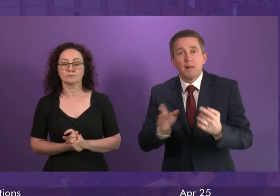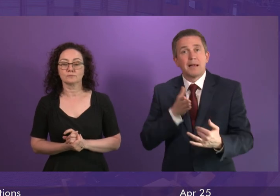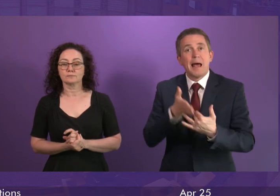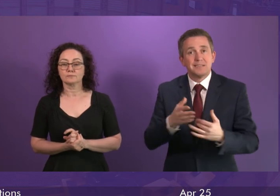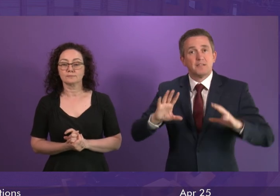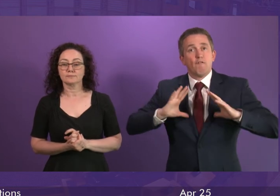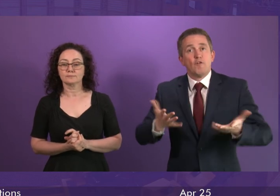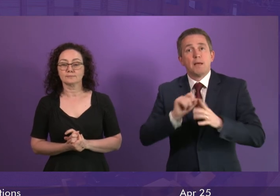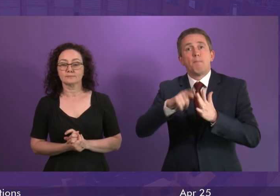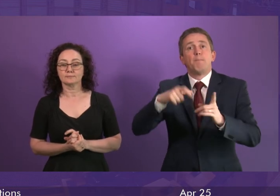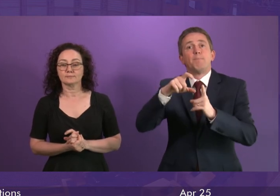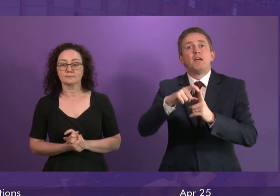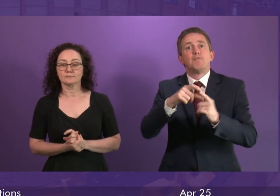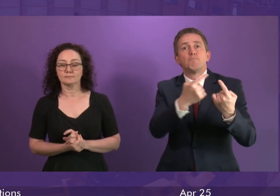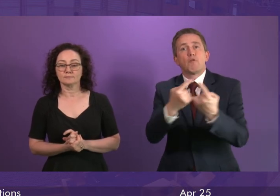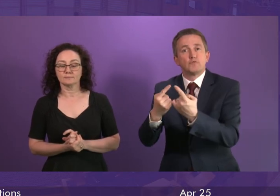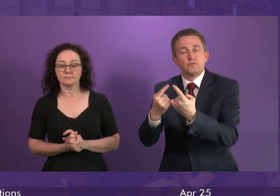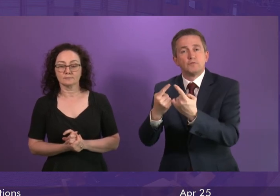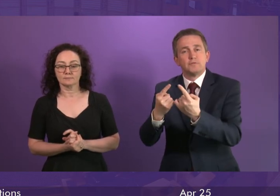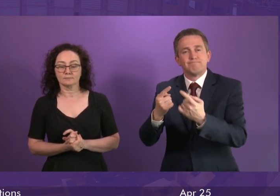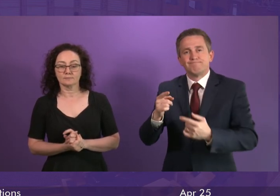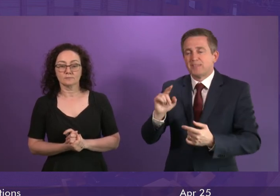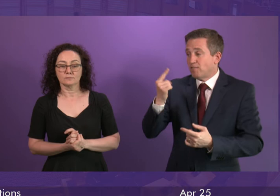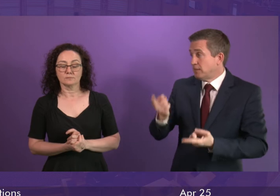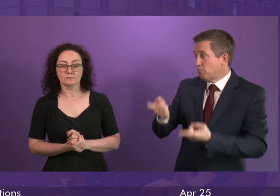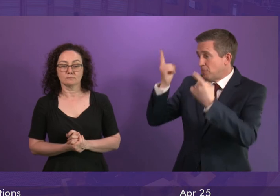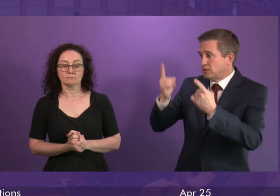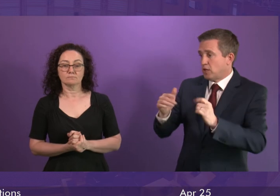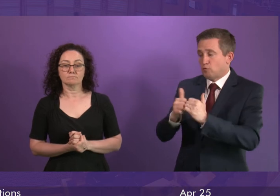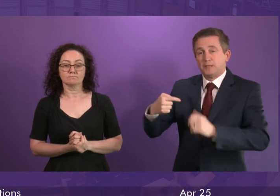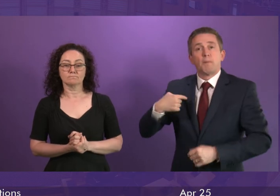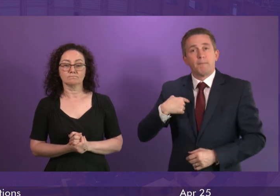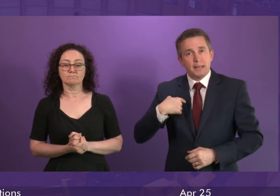I know that the First Minister agrees that access to period products should be a right